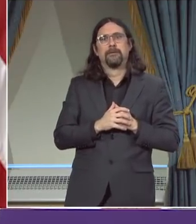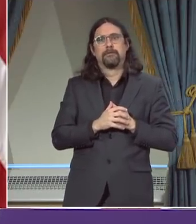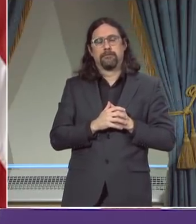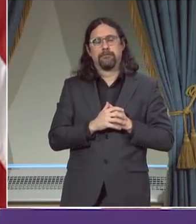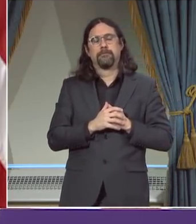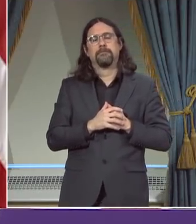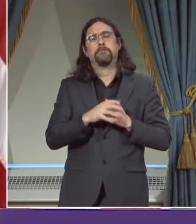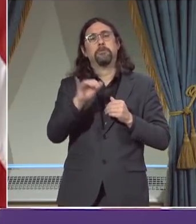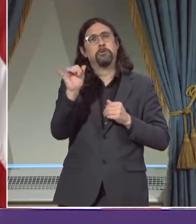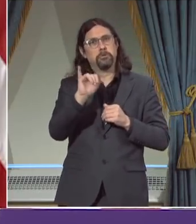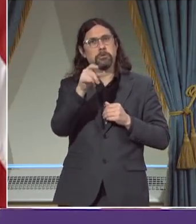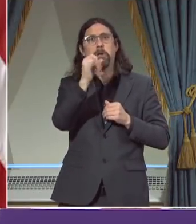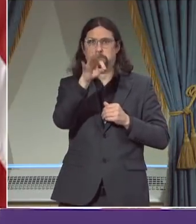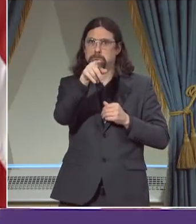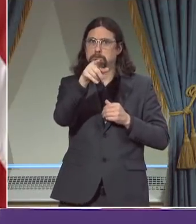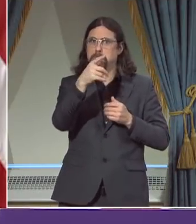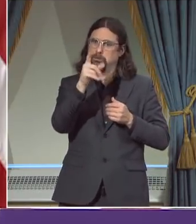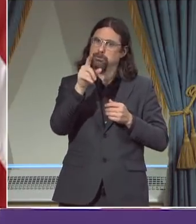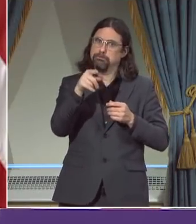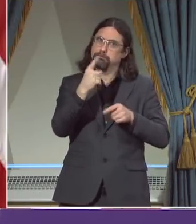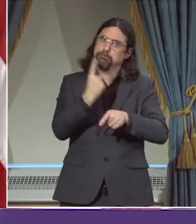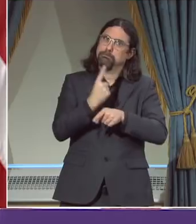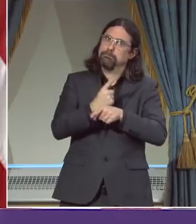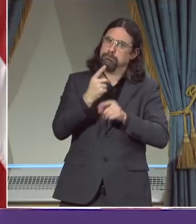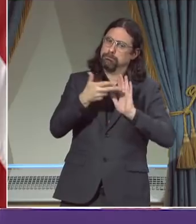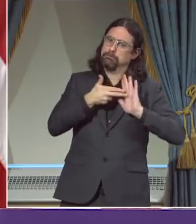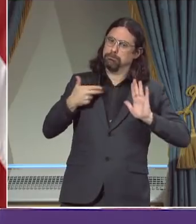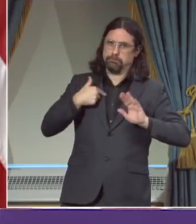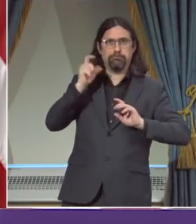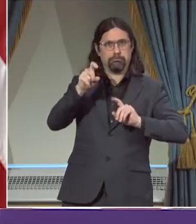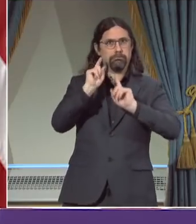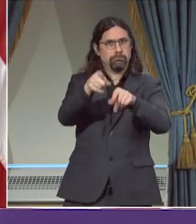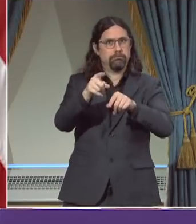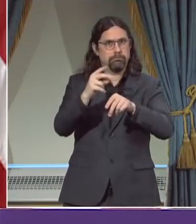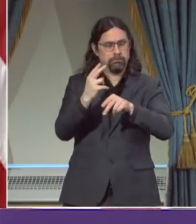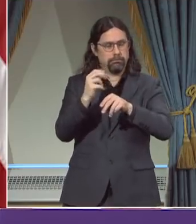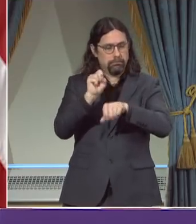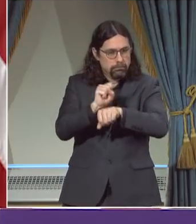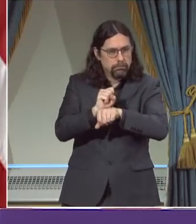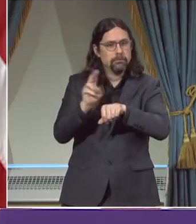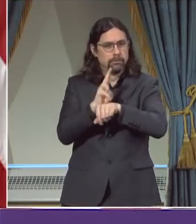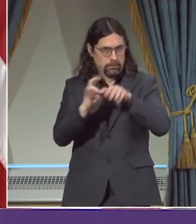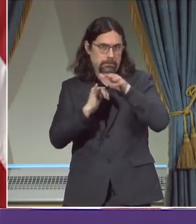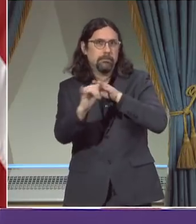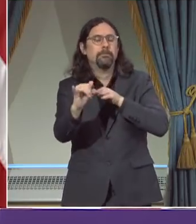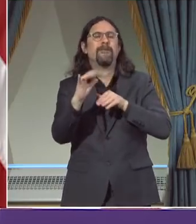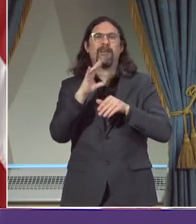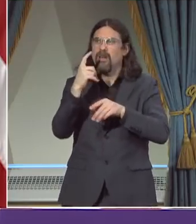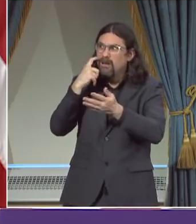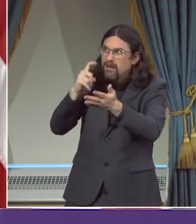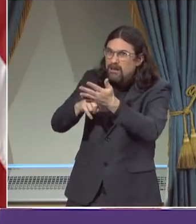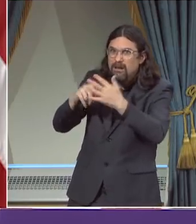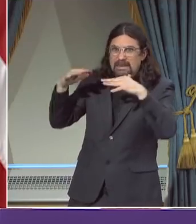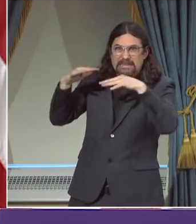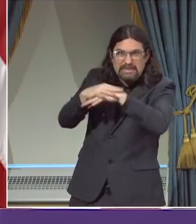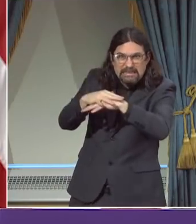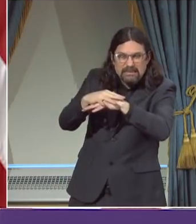AND MTA CAN ACT ON IT. IF YOU'RE AN INVDIIALDU IN THE SUBWAY AND SEE A CROWDED CAR, PLEASE AVOID THAT CAR.